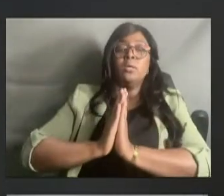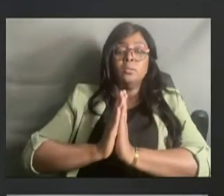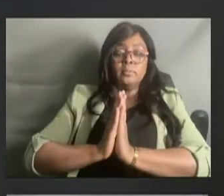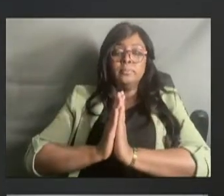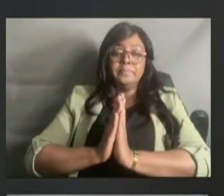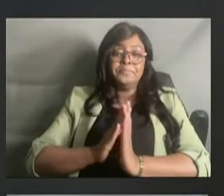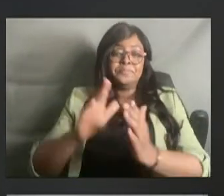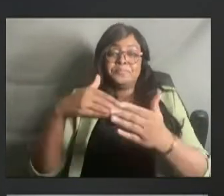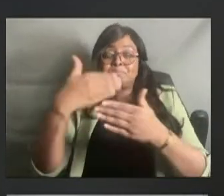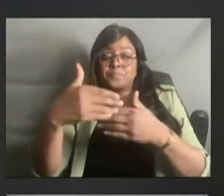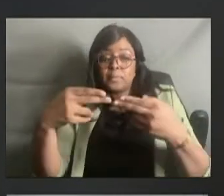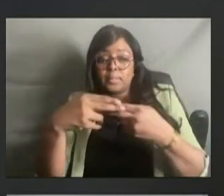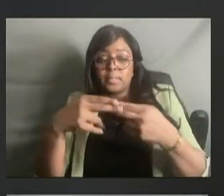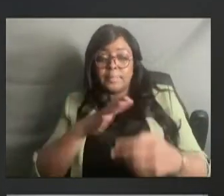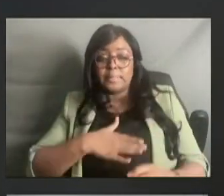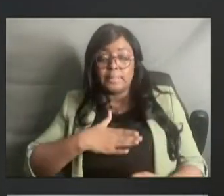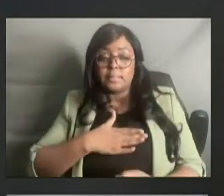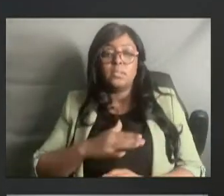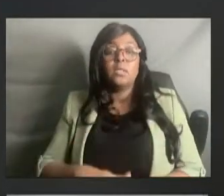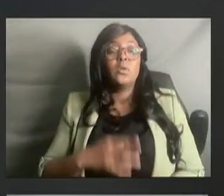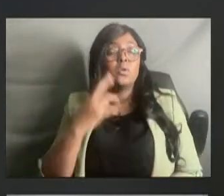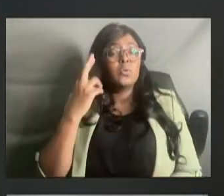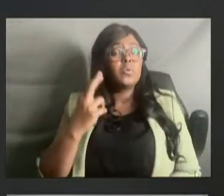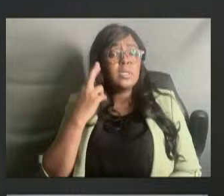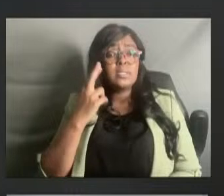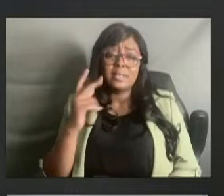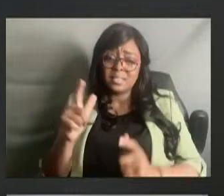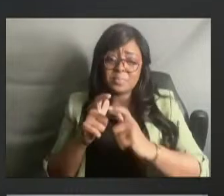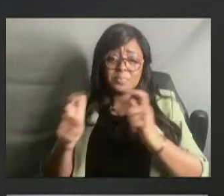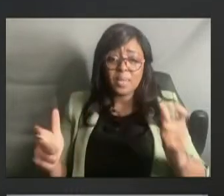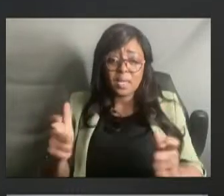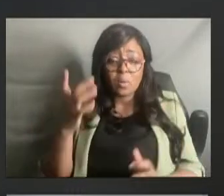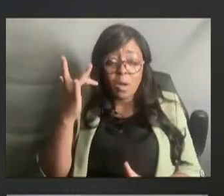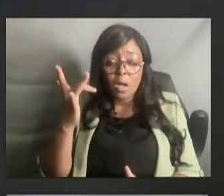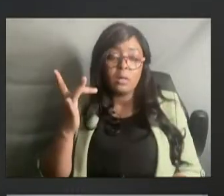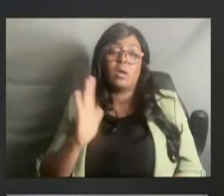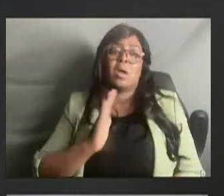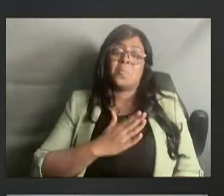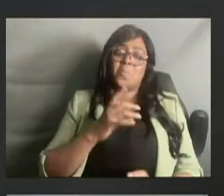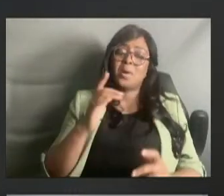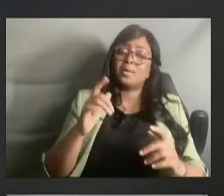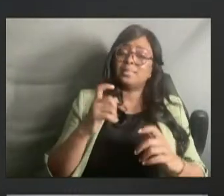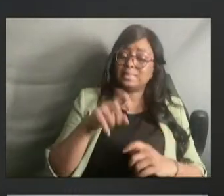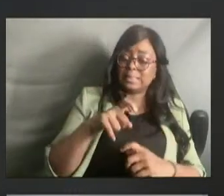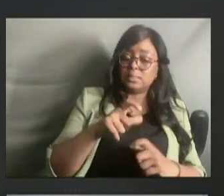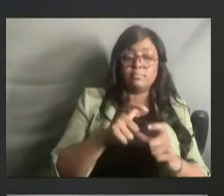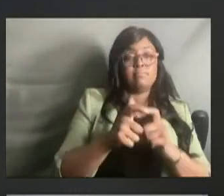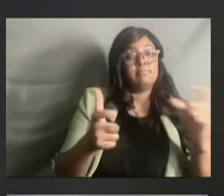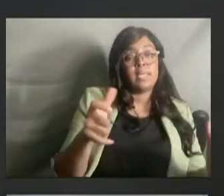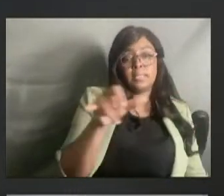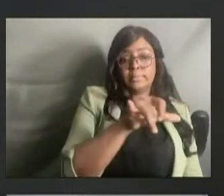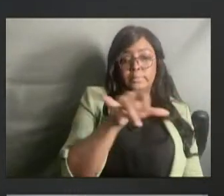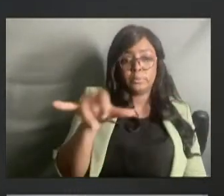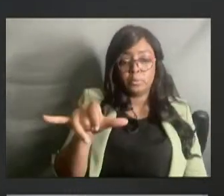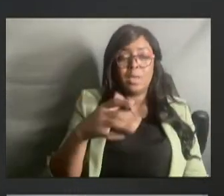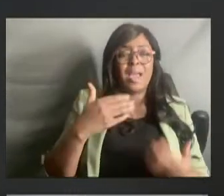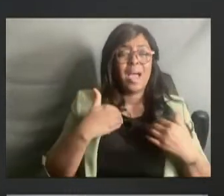and pretty historic request. And next slide please. The reason